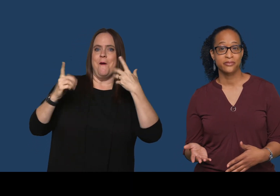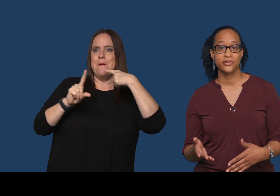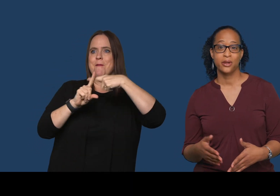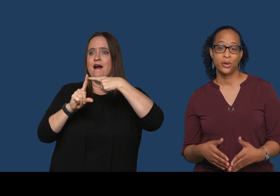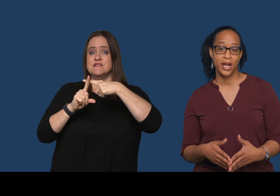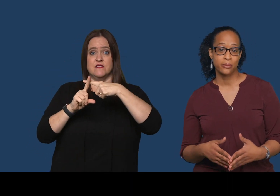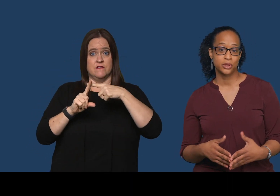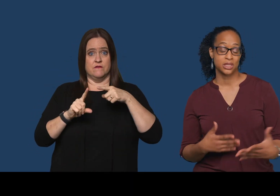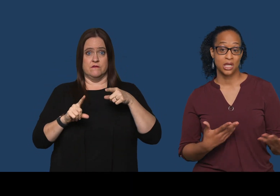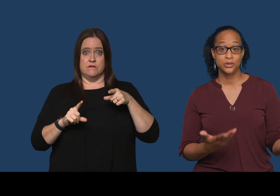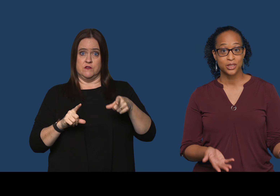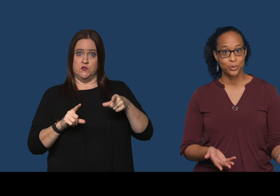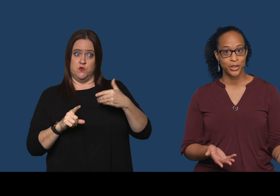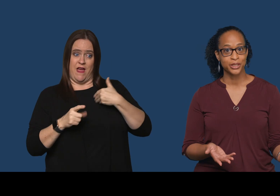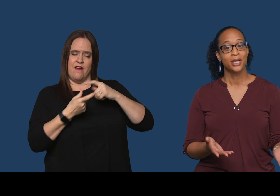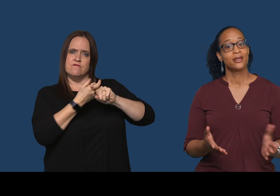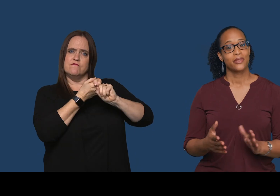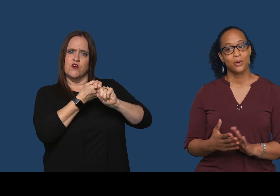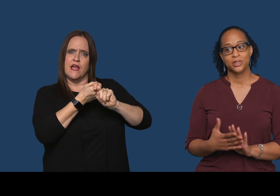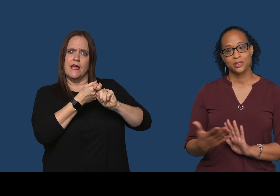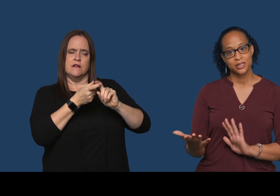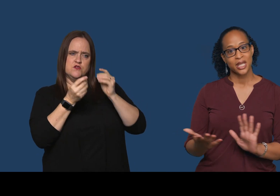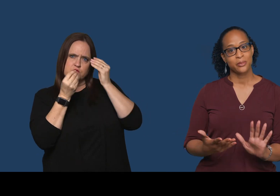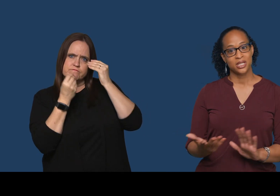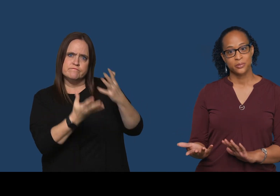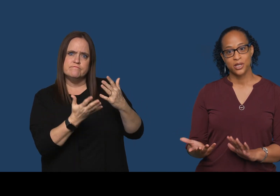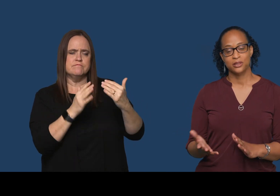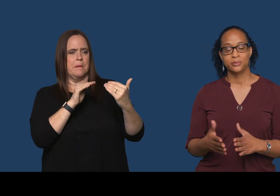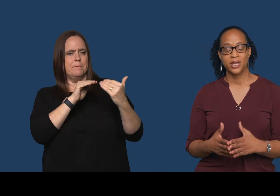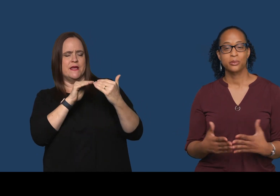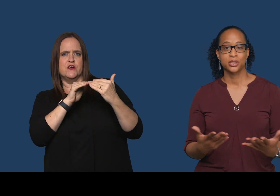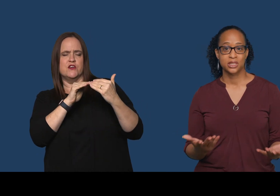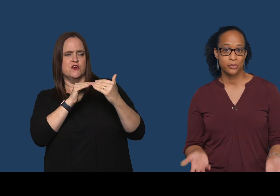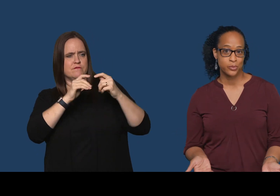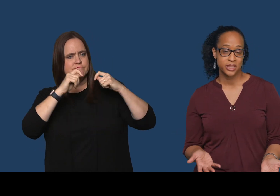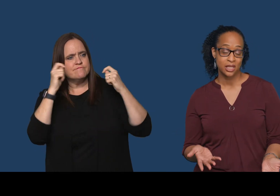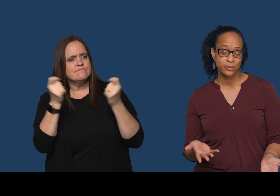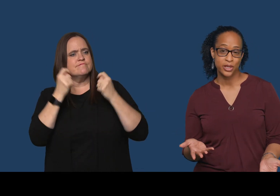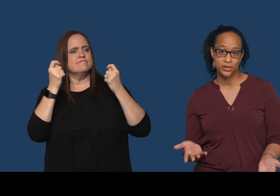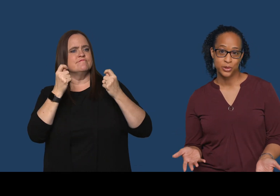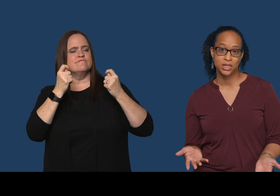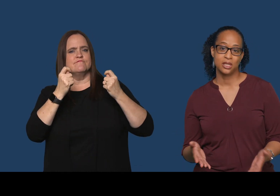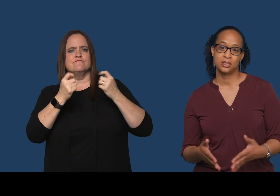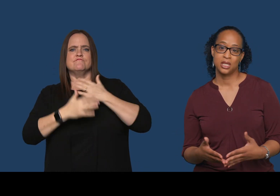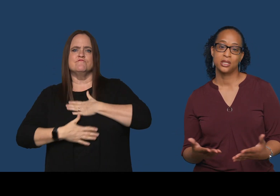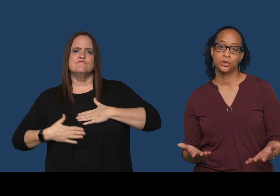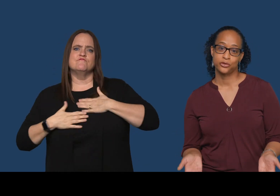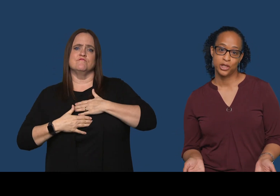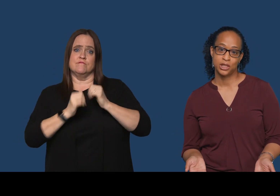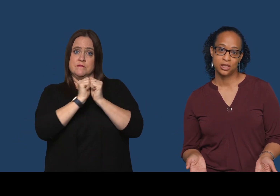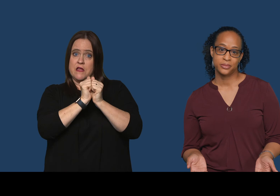that they were able to tell someone that was their same age peer to be able to celebrate those things and those friendships.